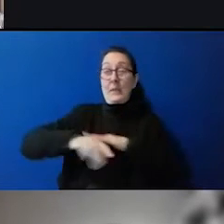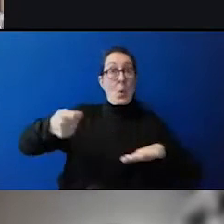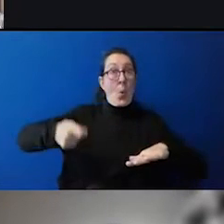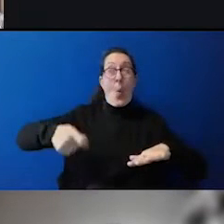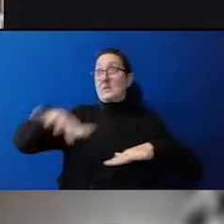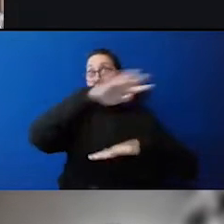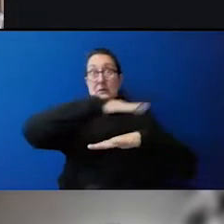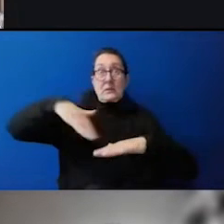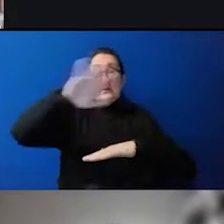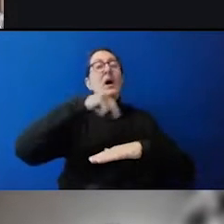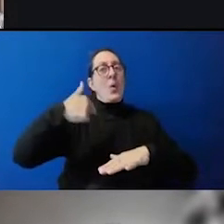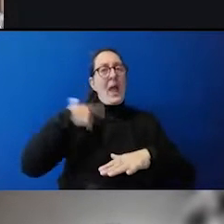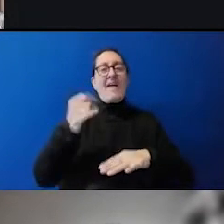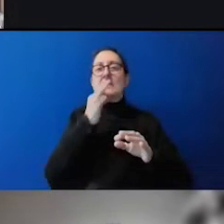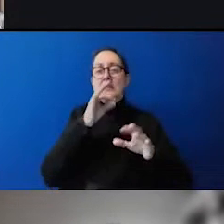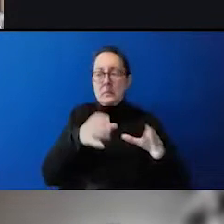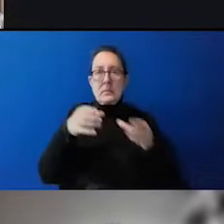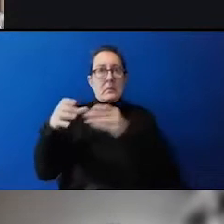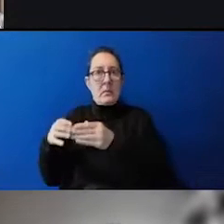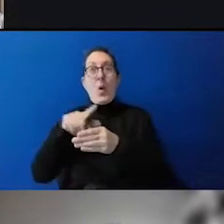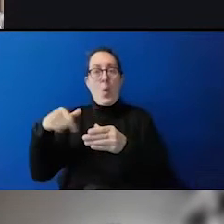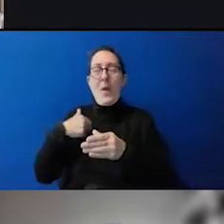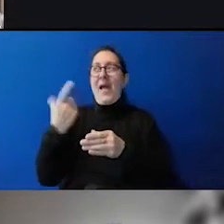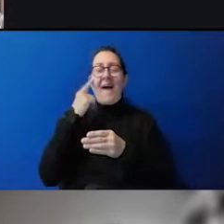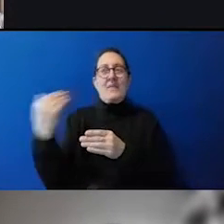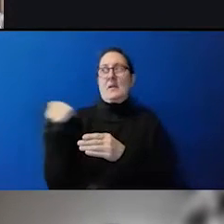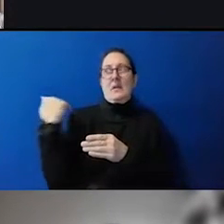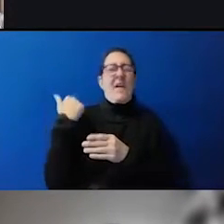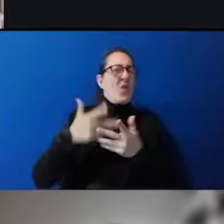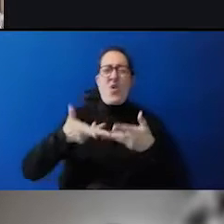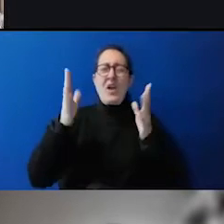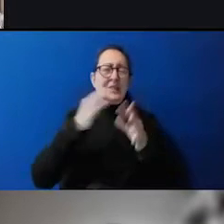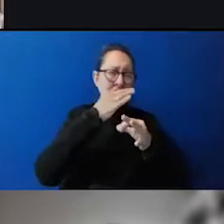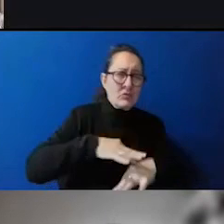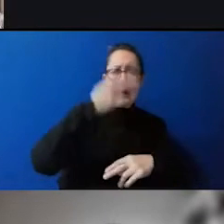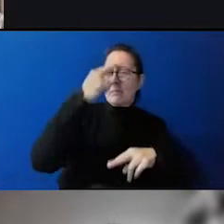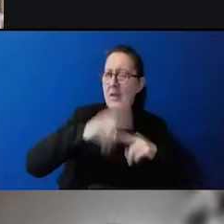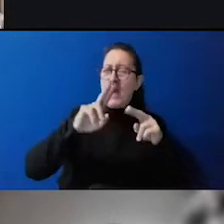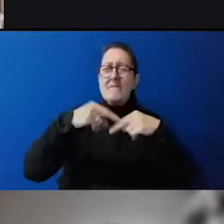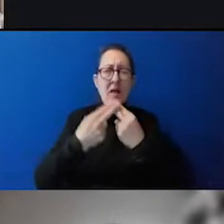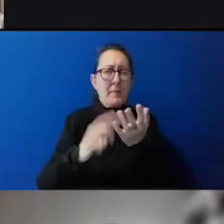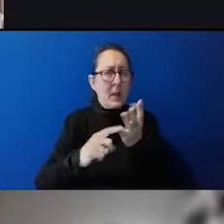family law which is anything to do with children parenting family law separation and care and